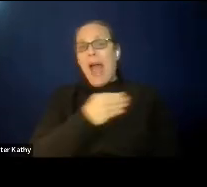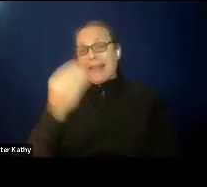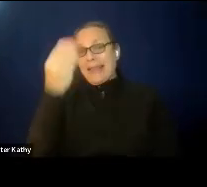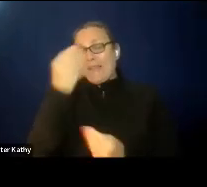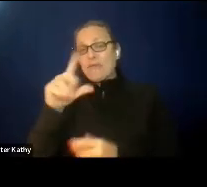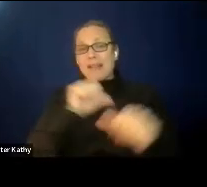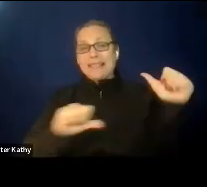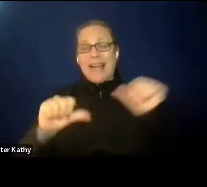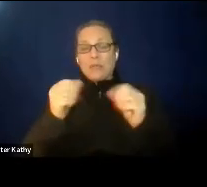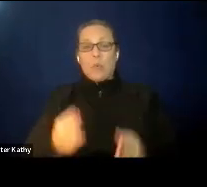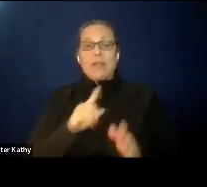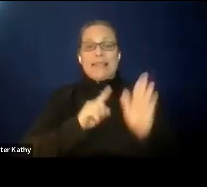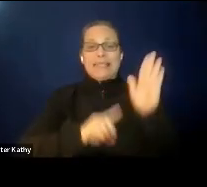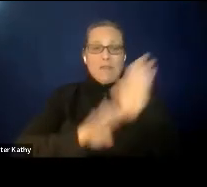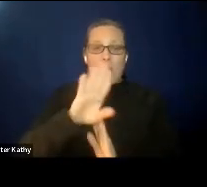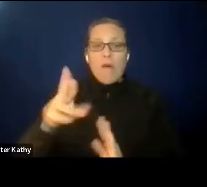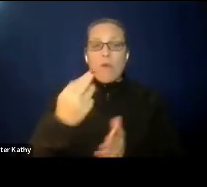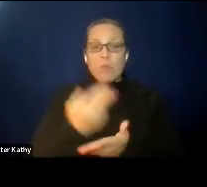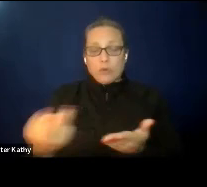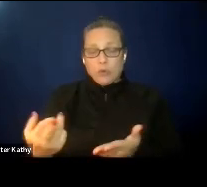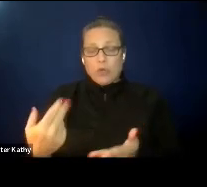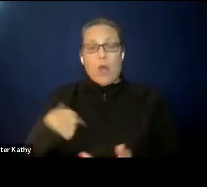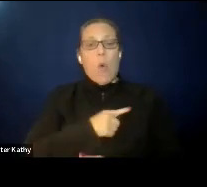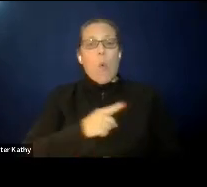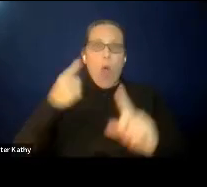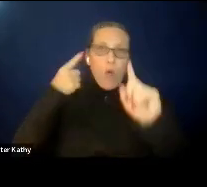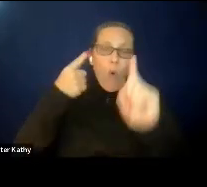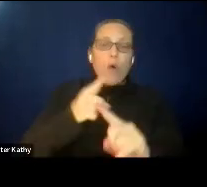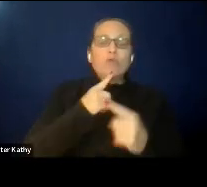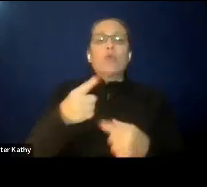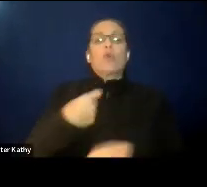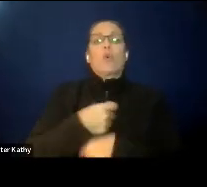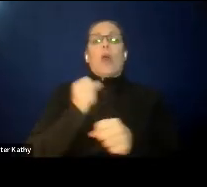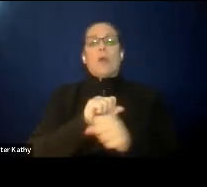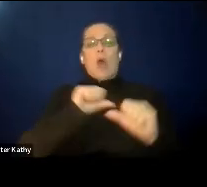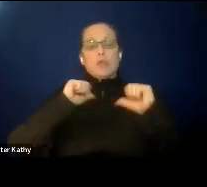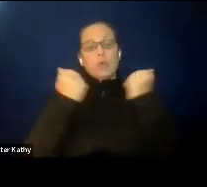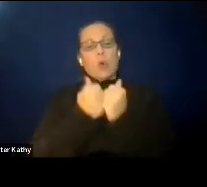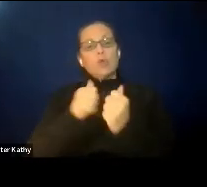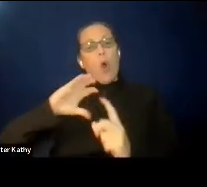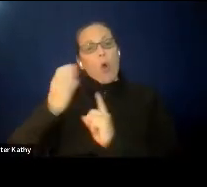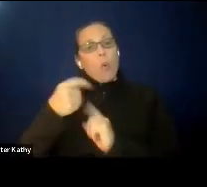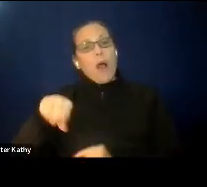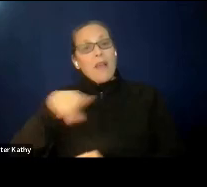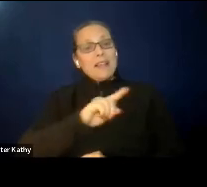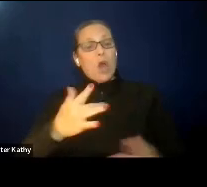celebrate the 35th anniversary of the ADA. We use a social justice framework to